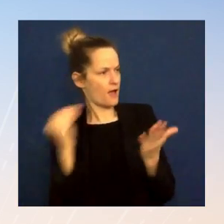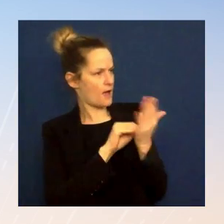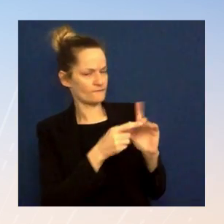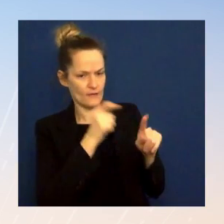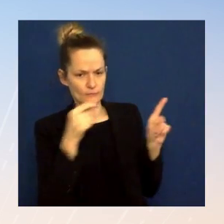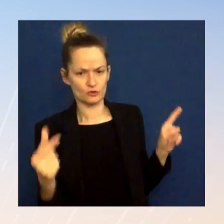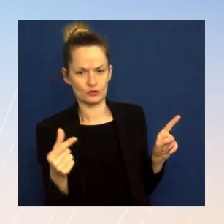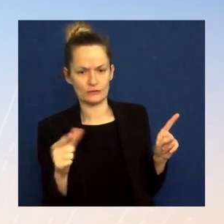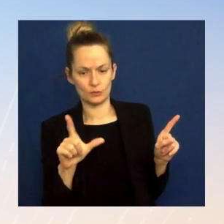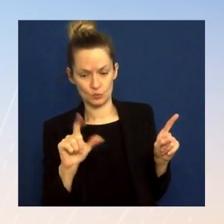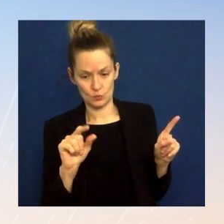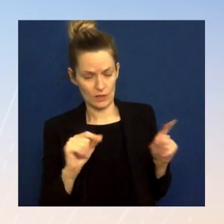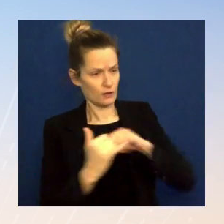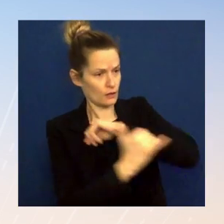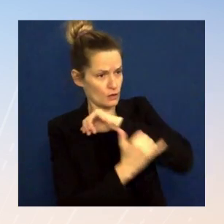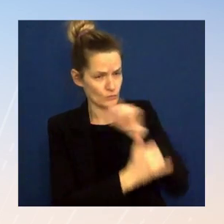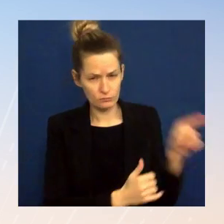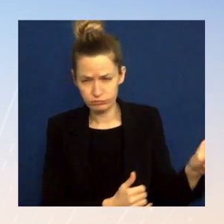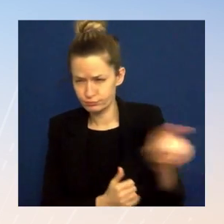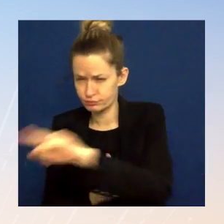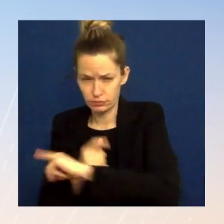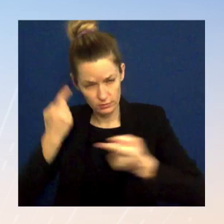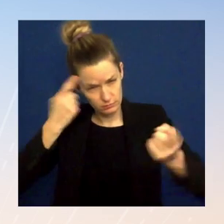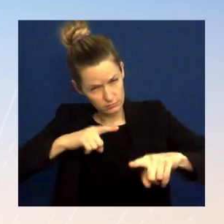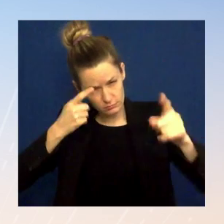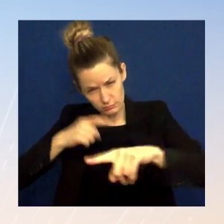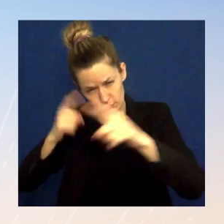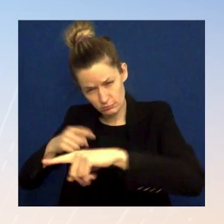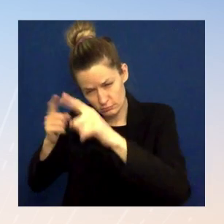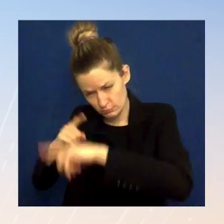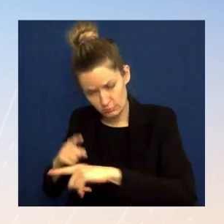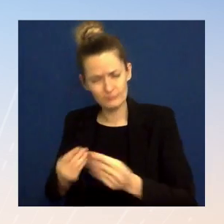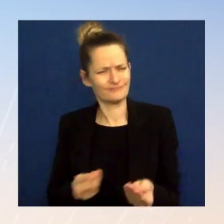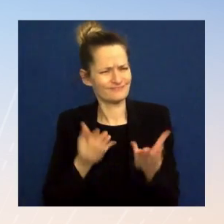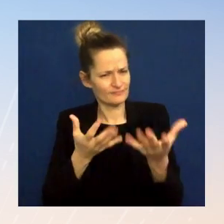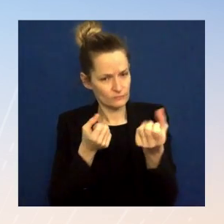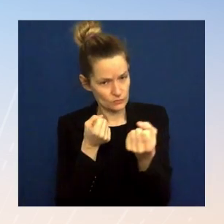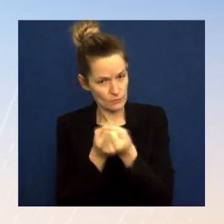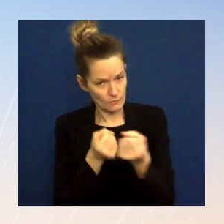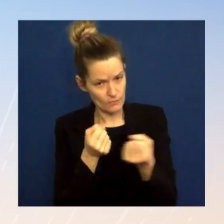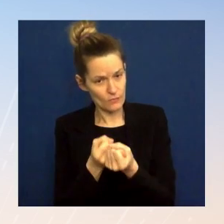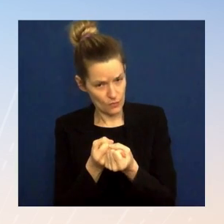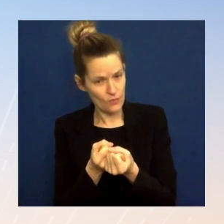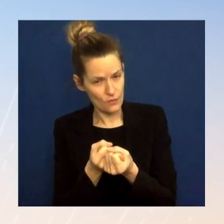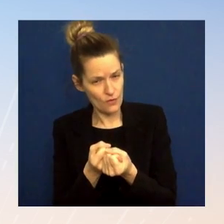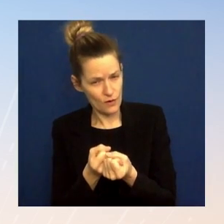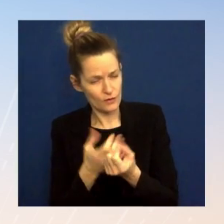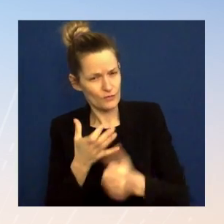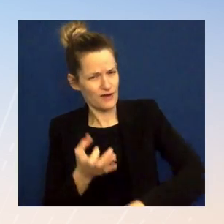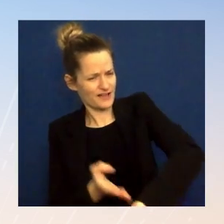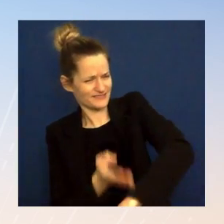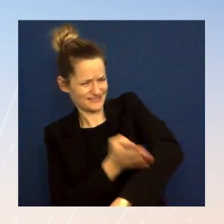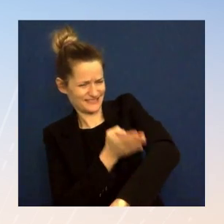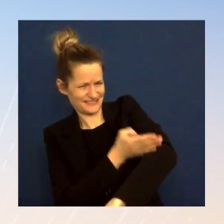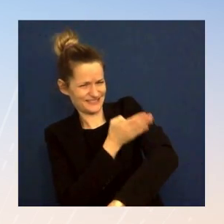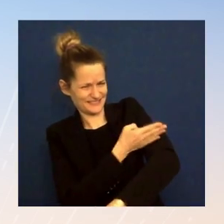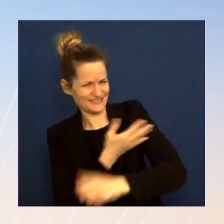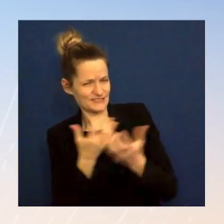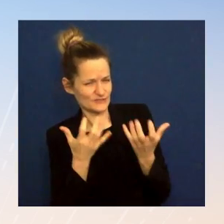the supply chain issue as we head into 2022. The Press: Follow-up? Mr. Sullivan: Yeah. The Press: Jake, thank you. A lot of the work at the G20 typically happens